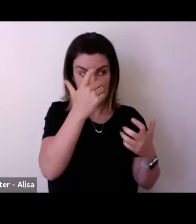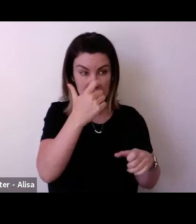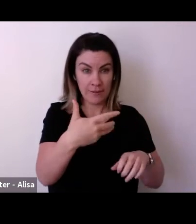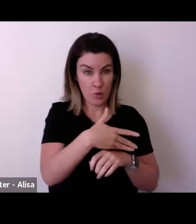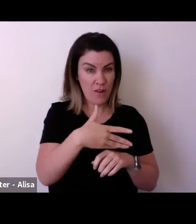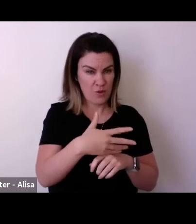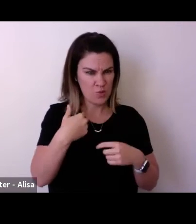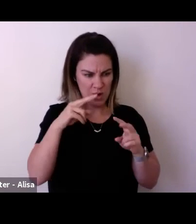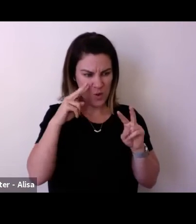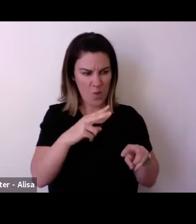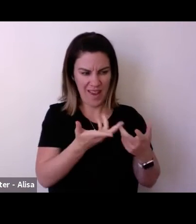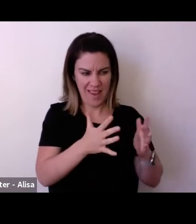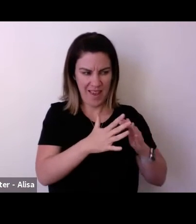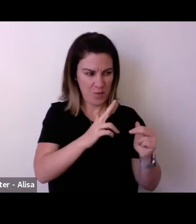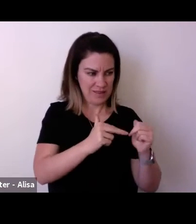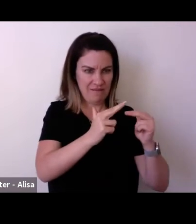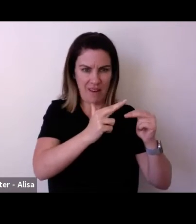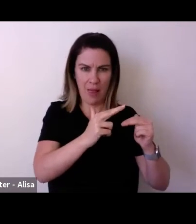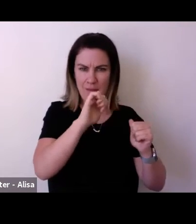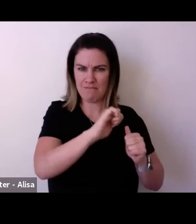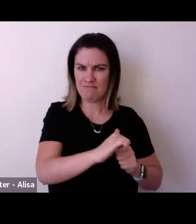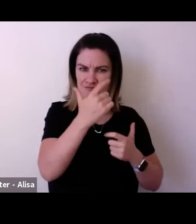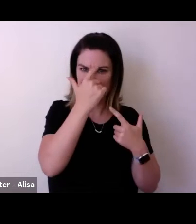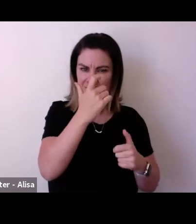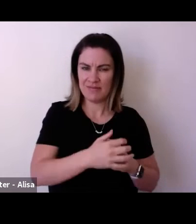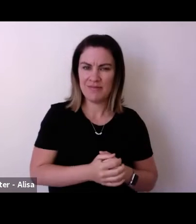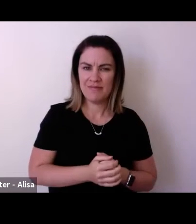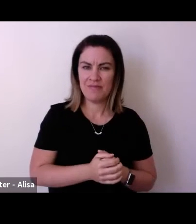creativity of work will no doubt be highly instructive for many other educators